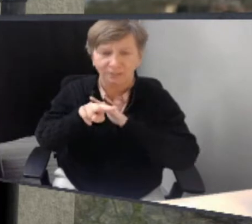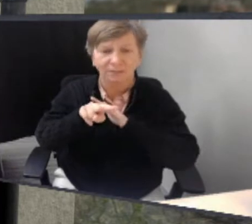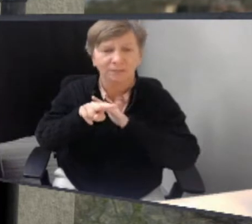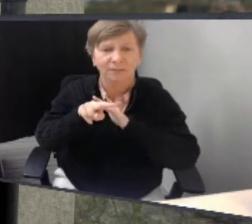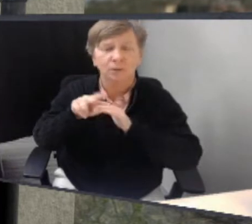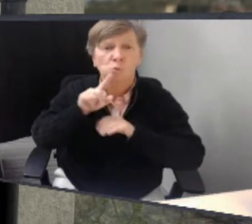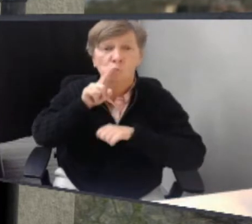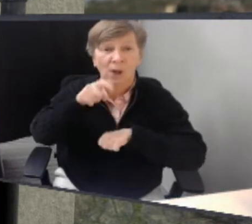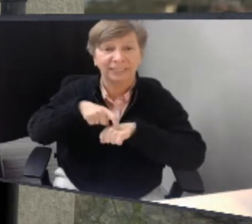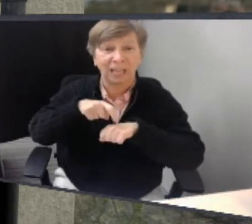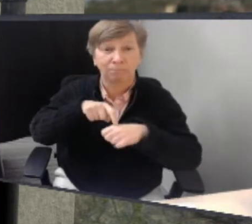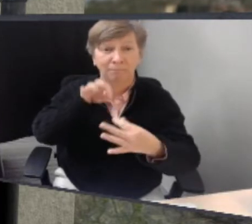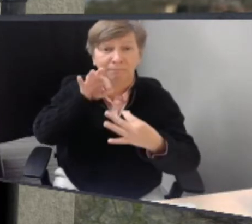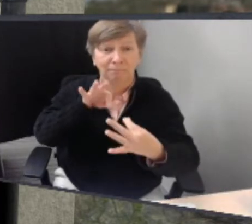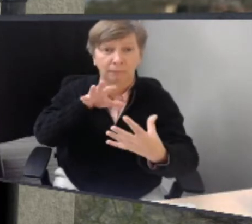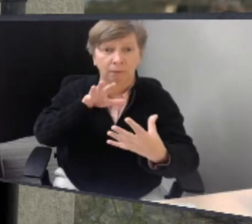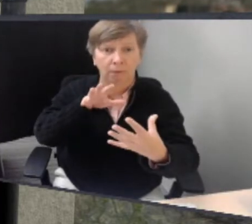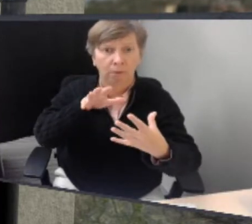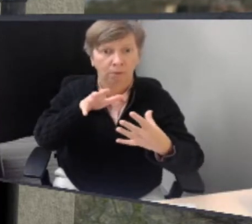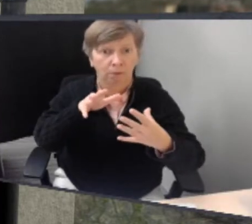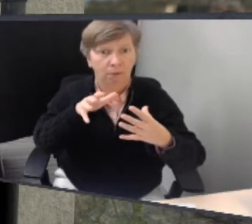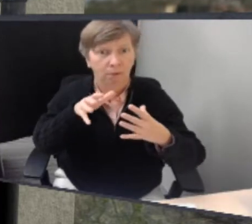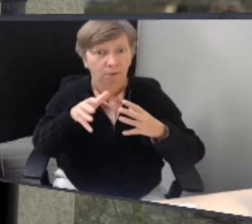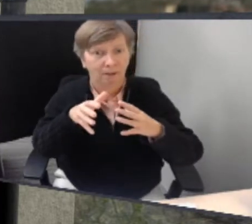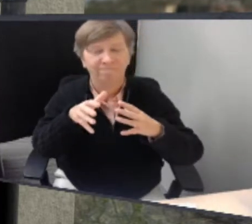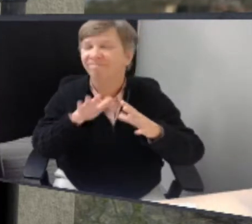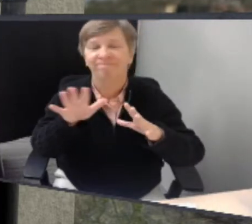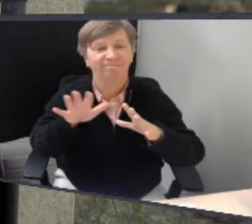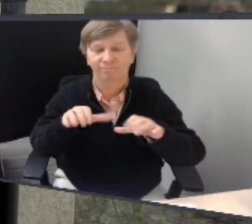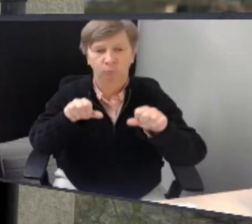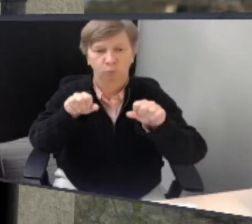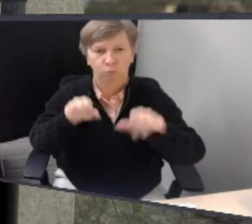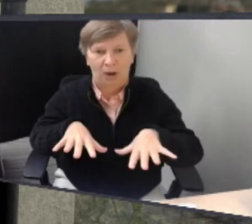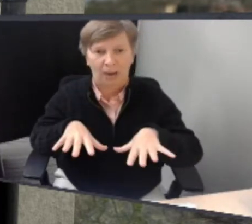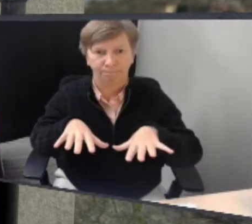Unfortunately, that didn't work. Just as I predicted, it, unfortunately, was not able to be